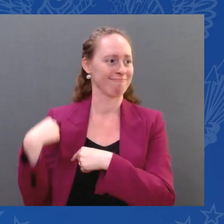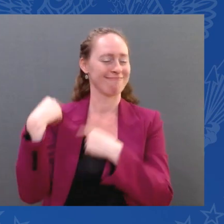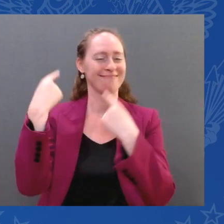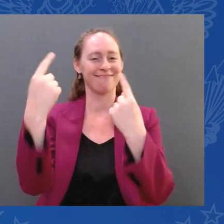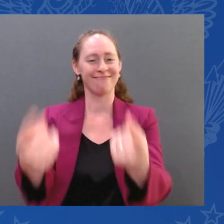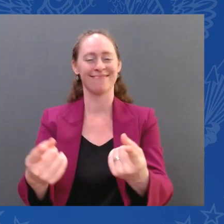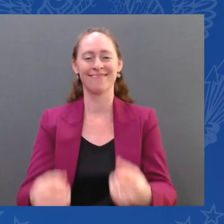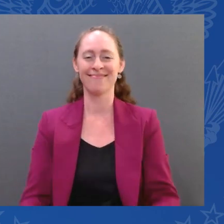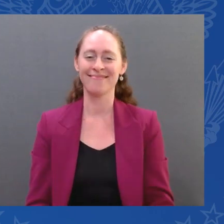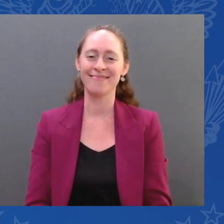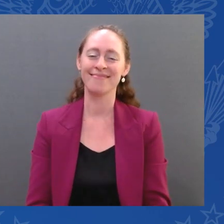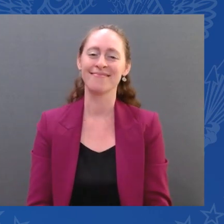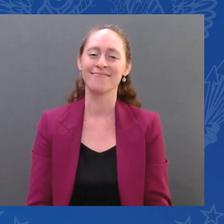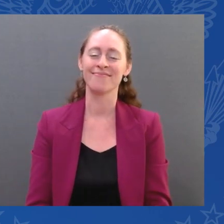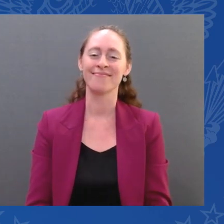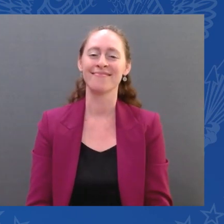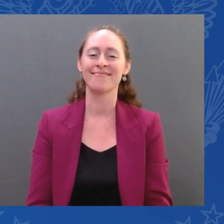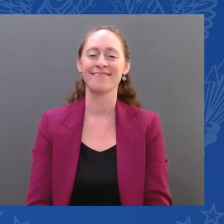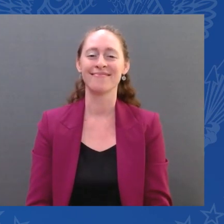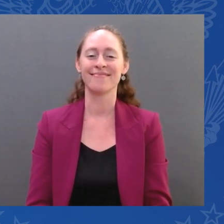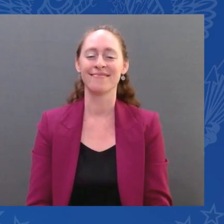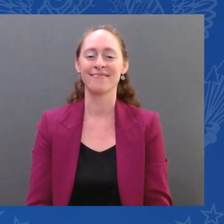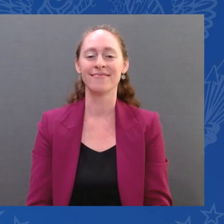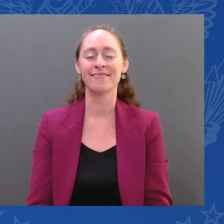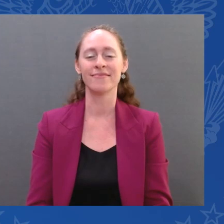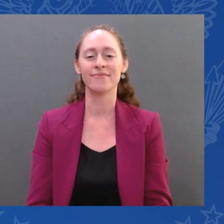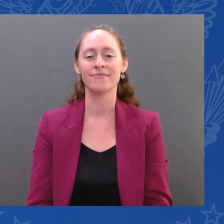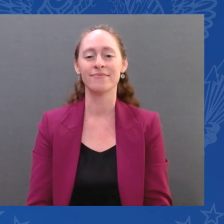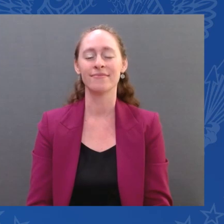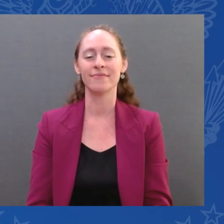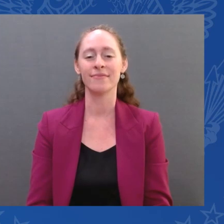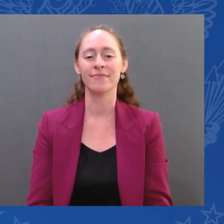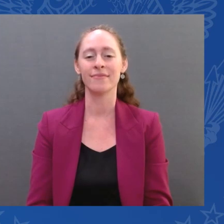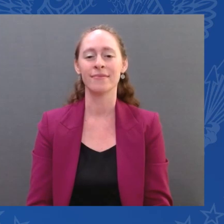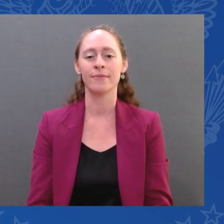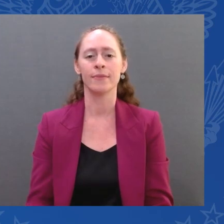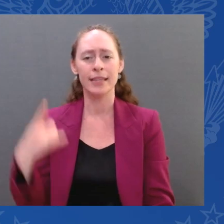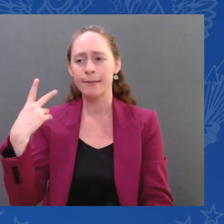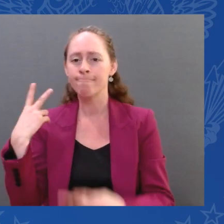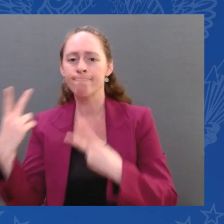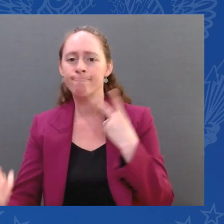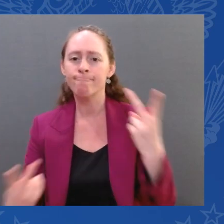and intellectual curiosity for generations of students, many of the first in their families to go to college